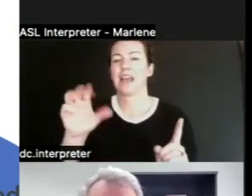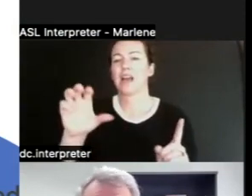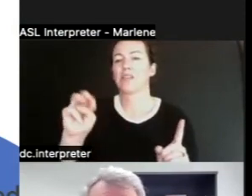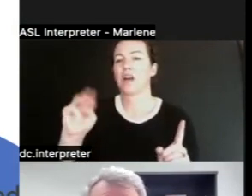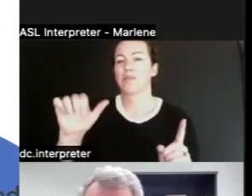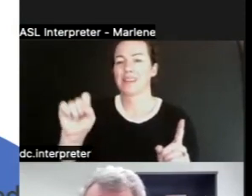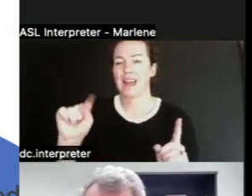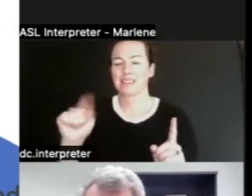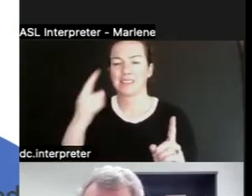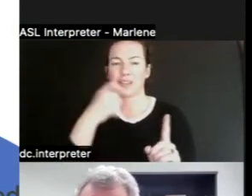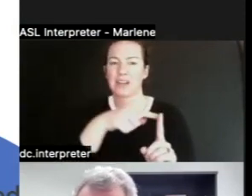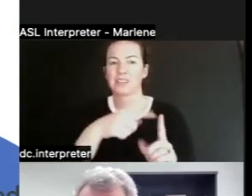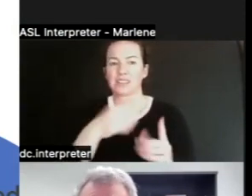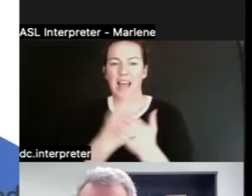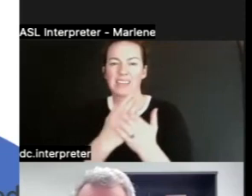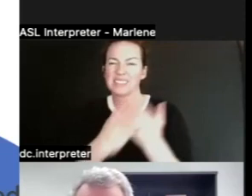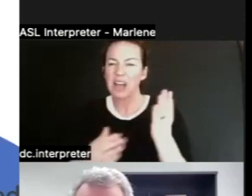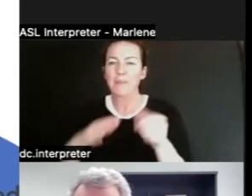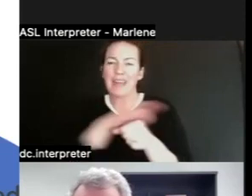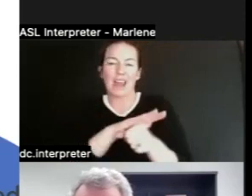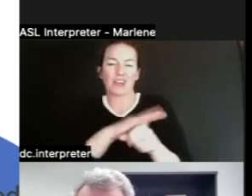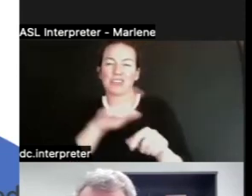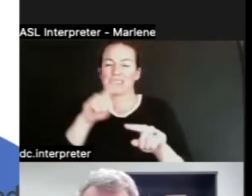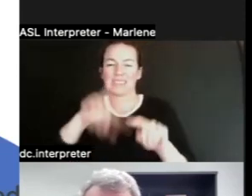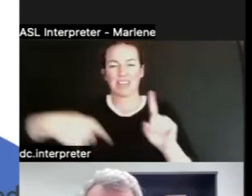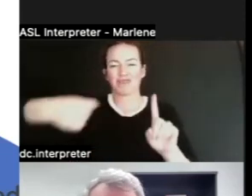they can't even deliver to a little different than the CPUC maps, which suggests right,